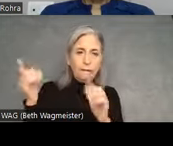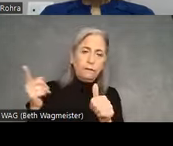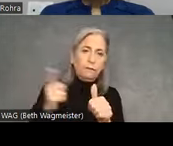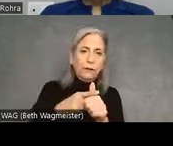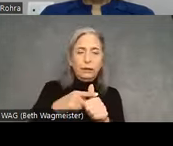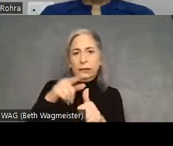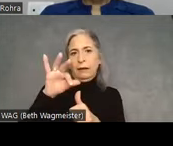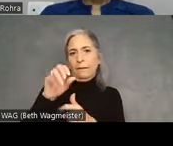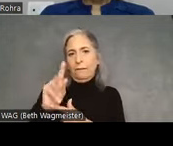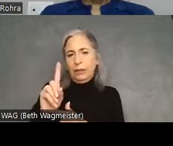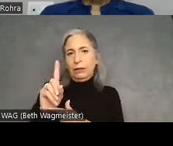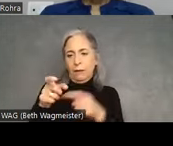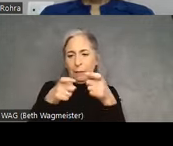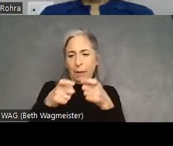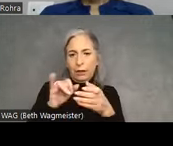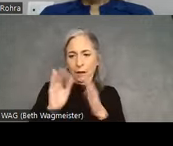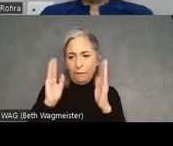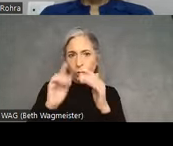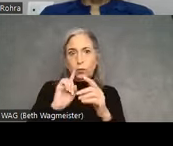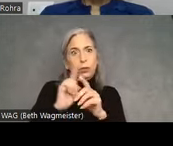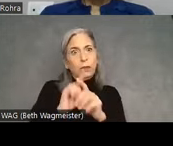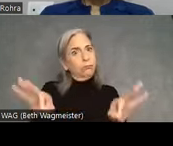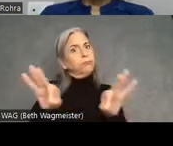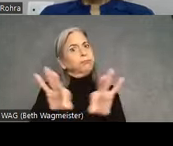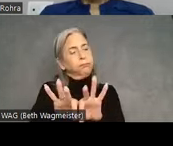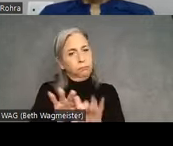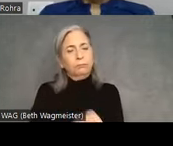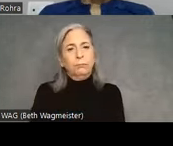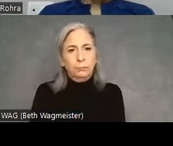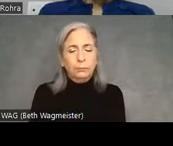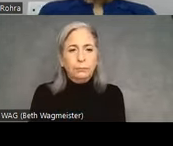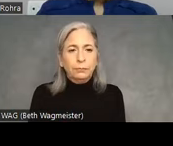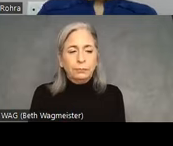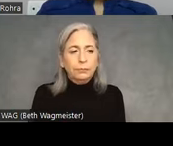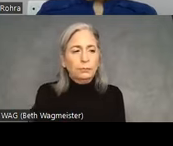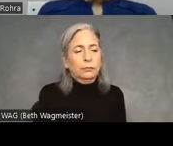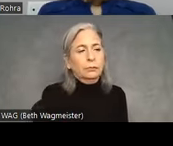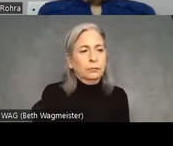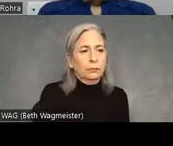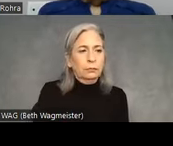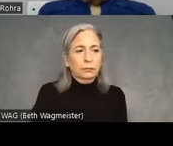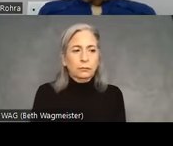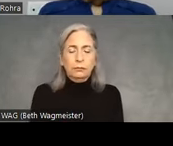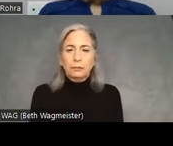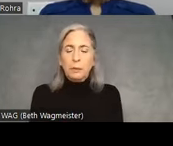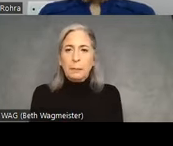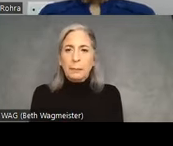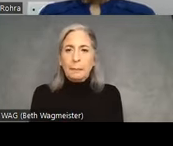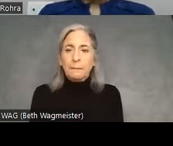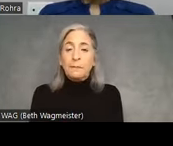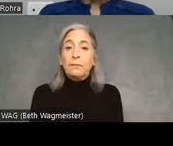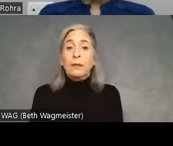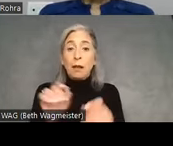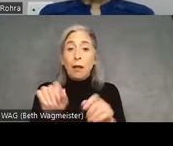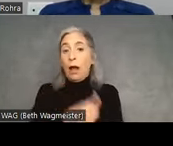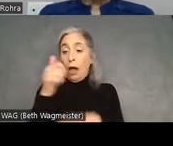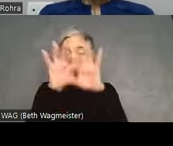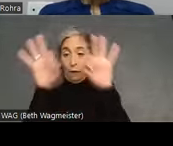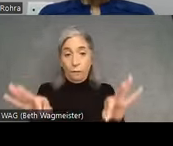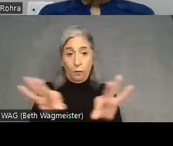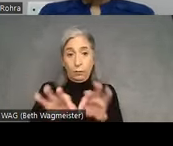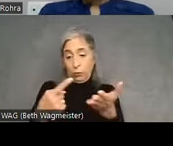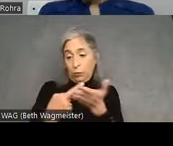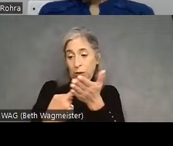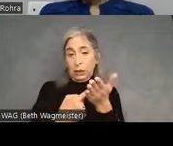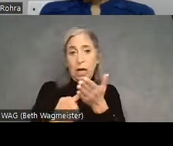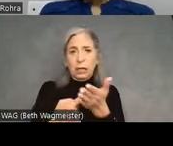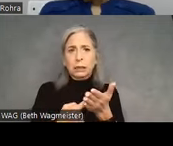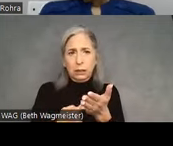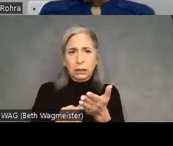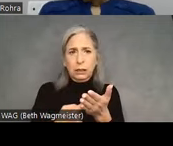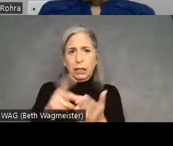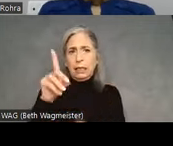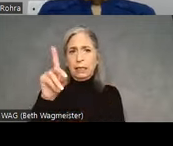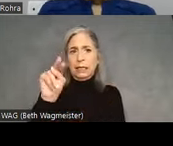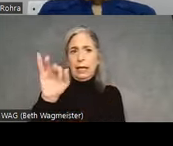managing that focus is very, very important. After forms we'll talk about dynamic updates.